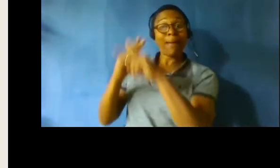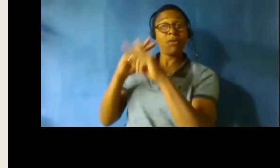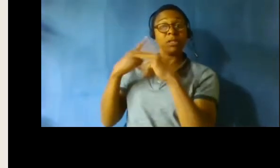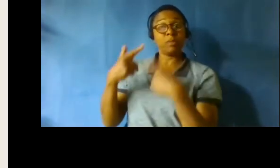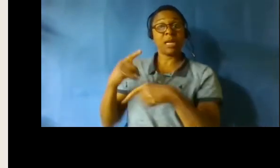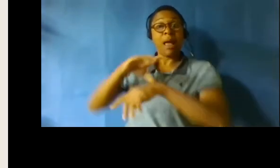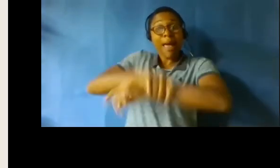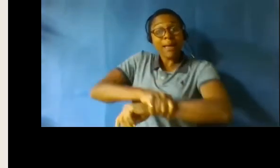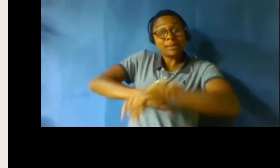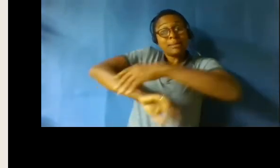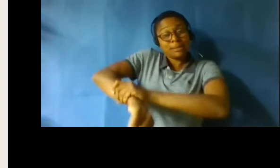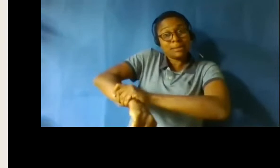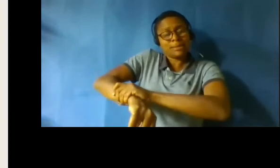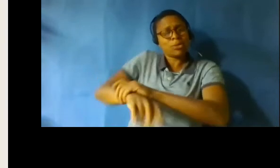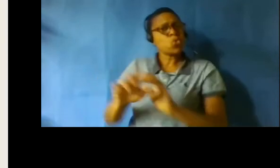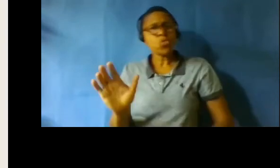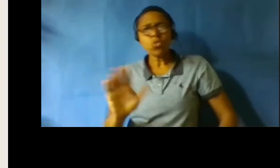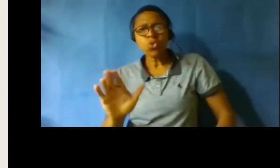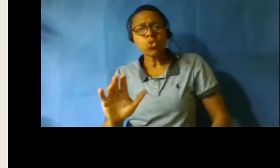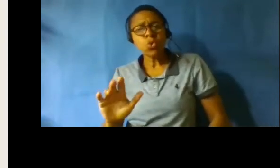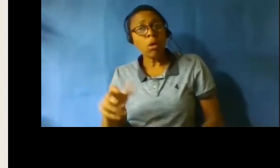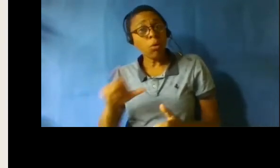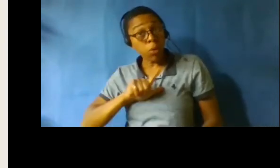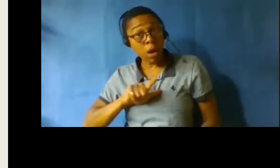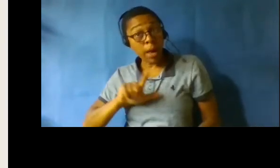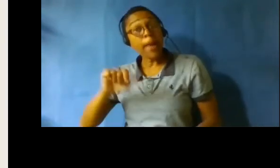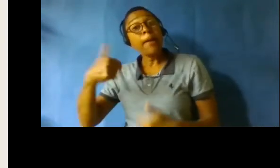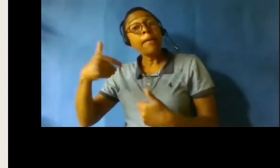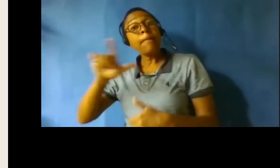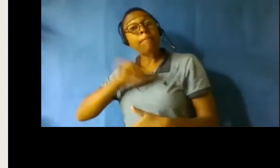professionals a practice which is at best uncomfortable and at worse